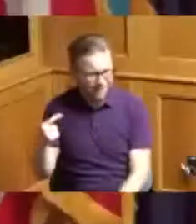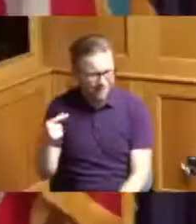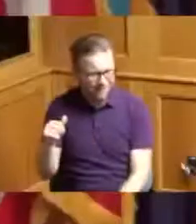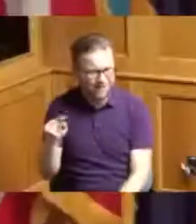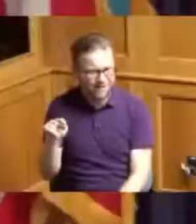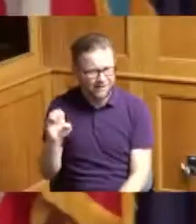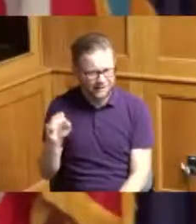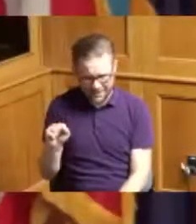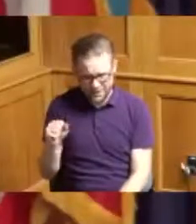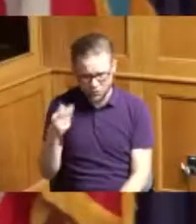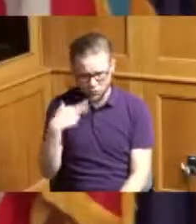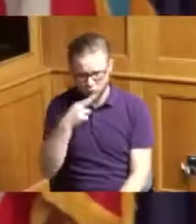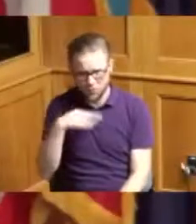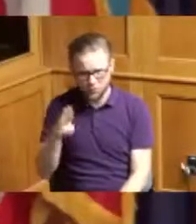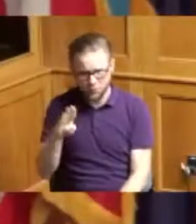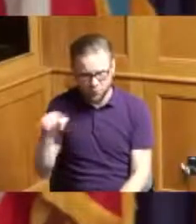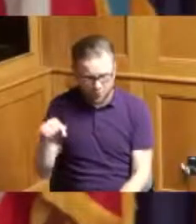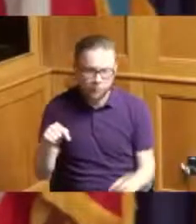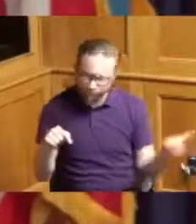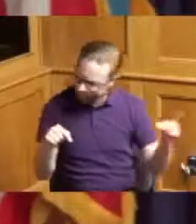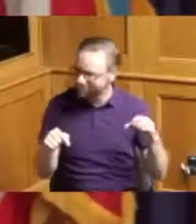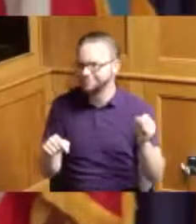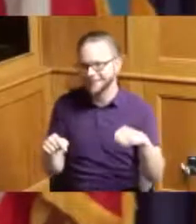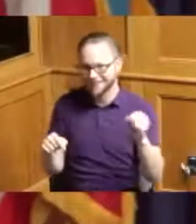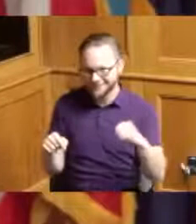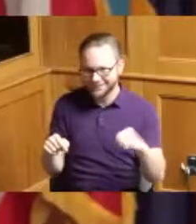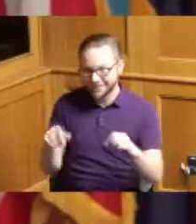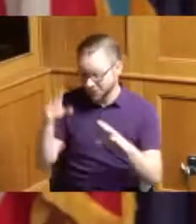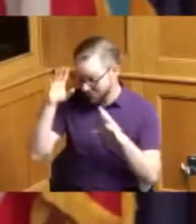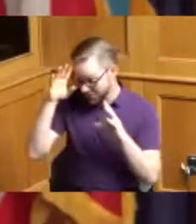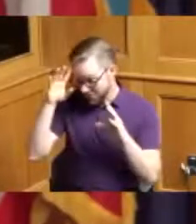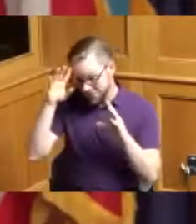it sure is Madam President may want to put a little extra on there